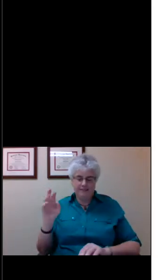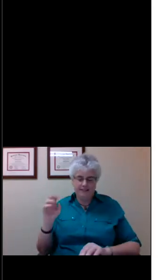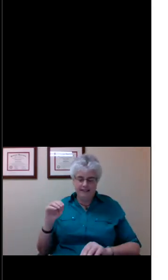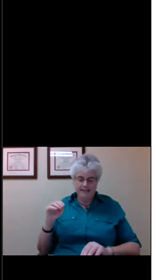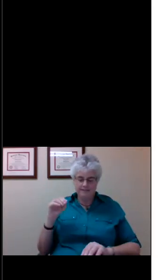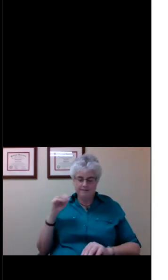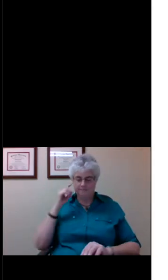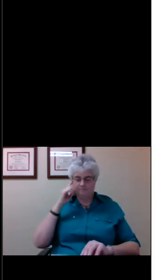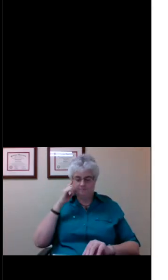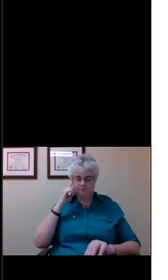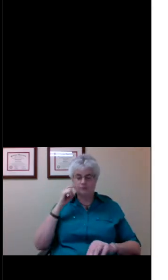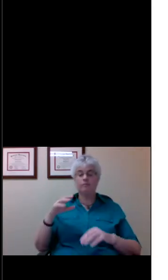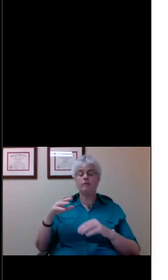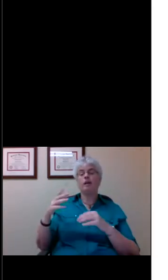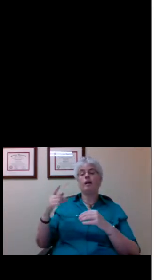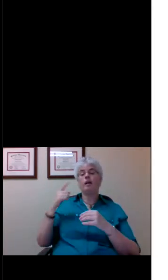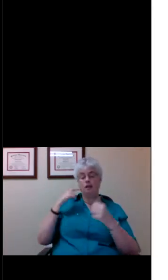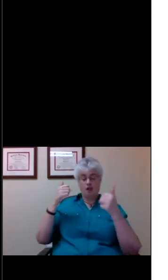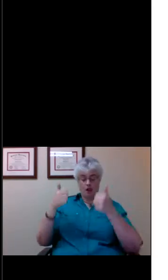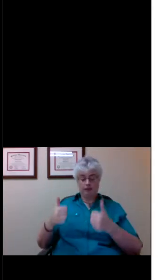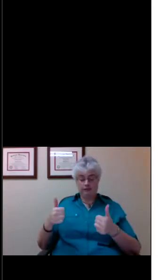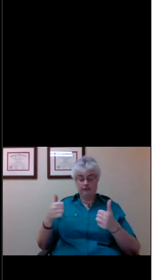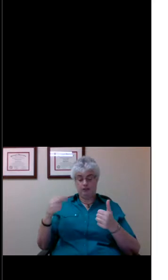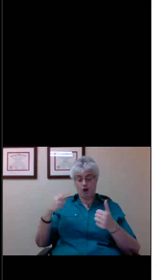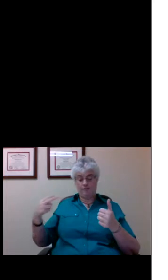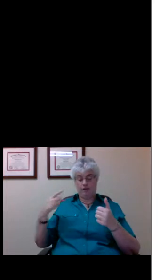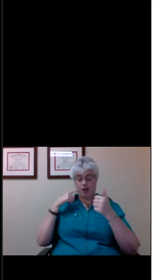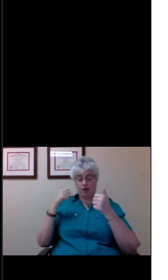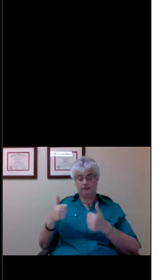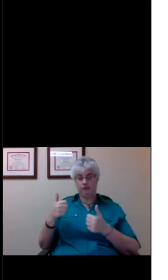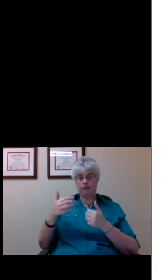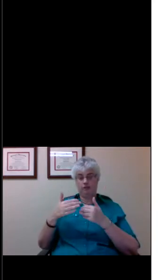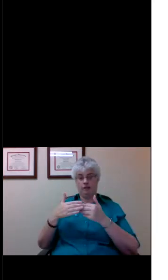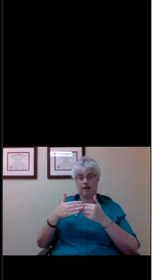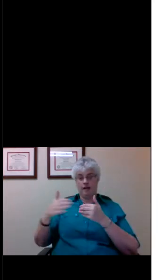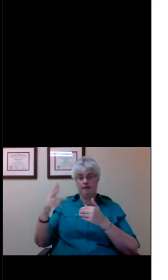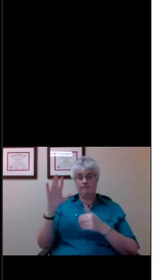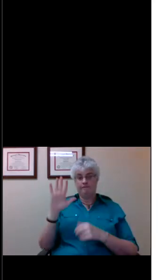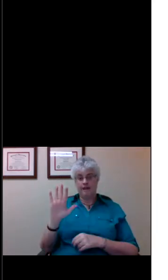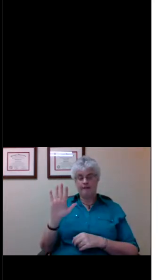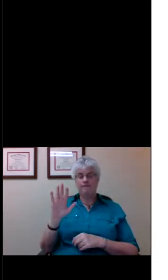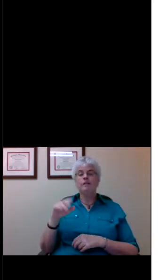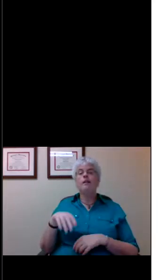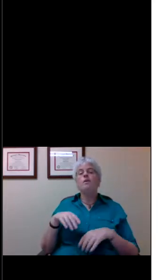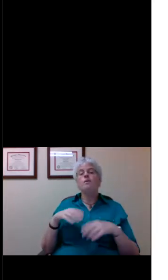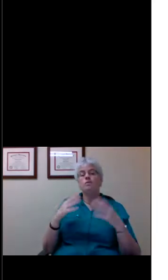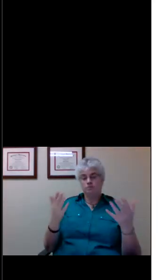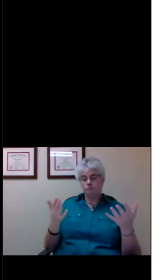that person Deaf. Hearing loss of- having a hearing loss